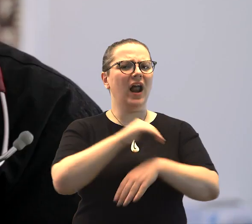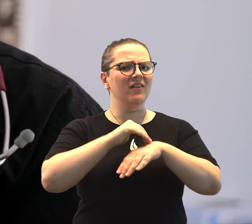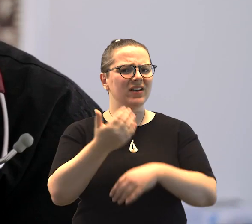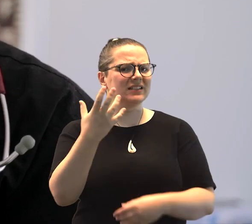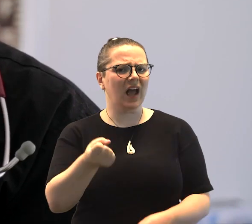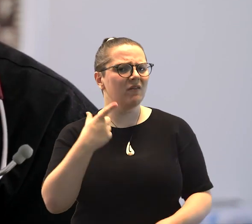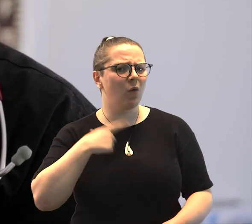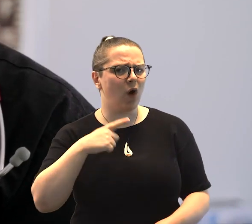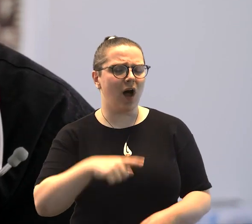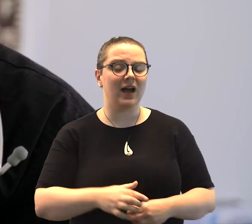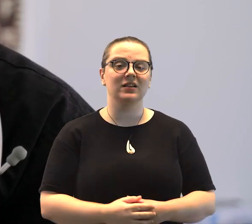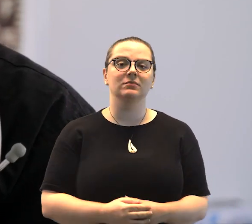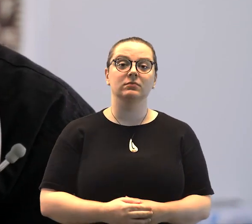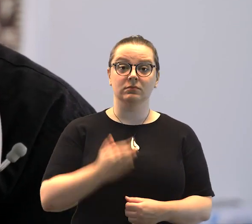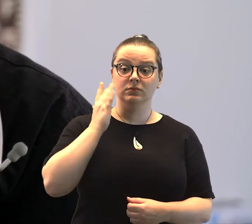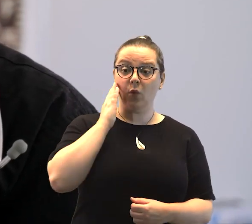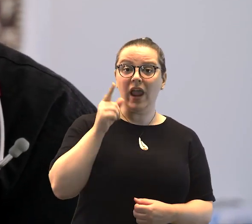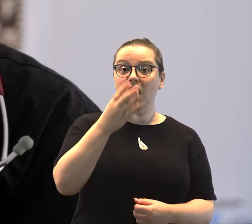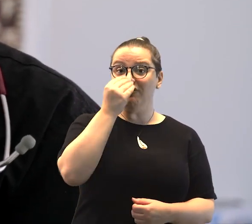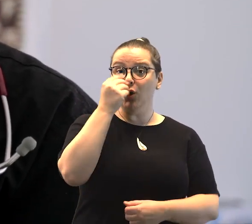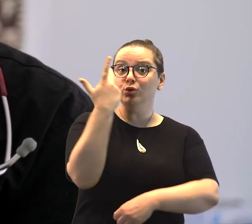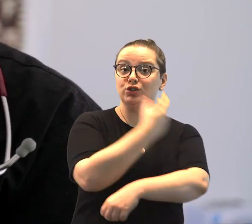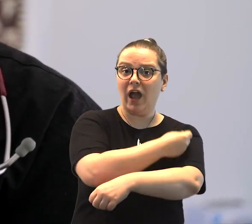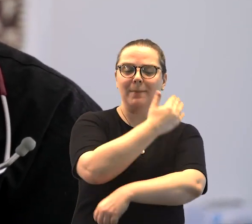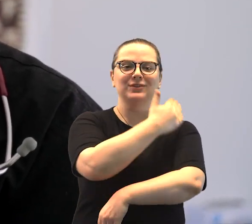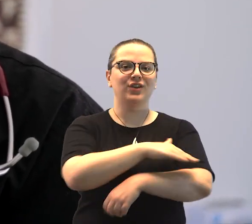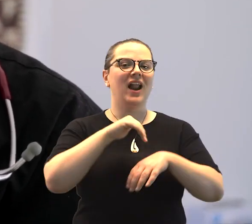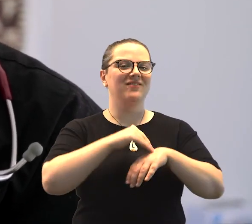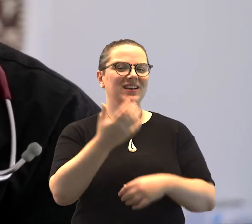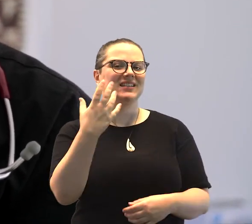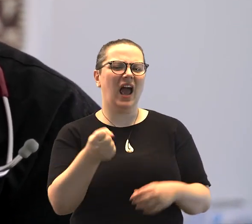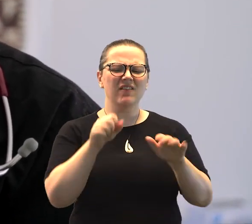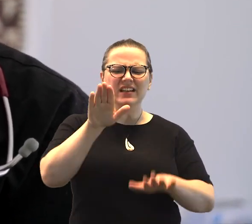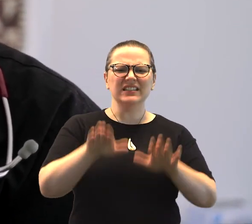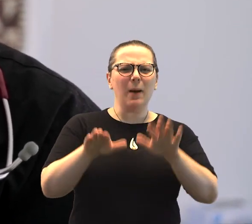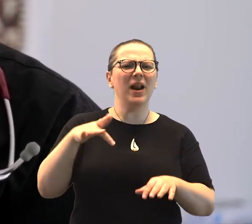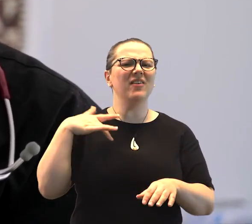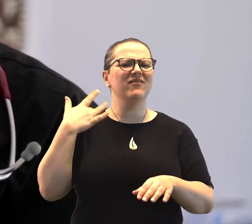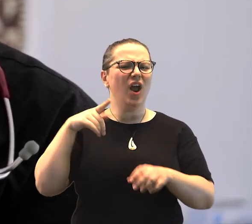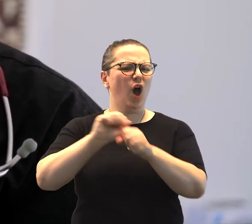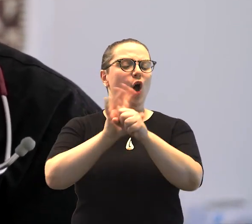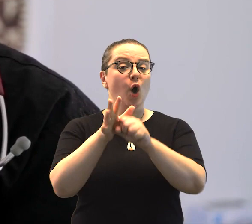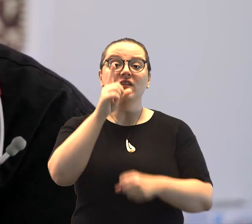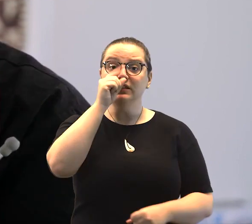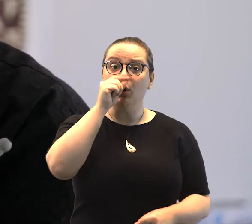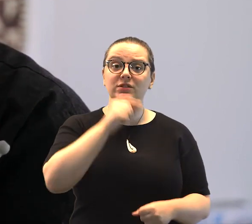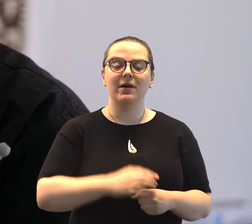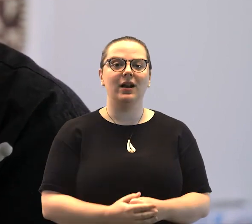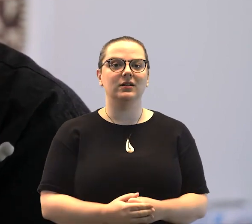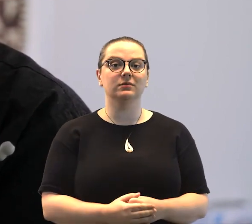There is common side effects that we have when getting the flu vaccine and actually they're pretty similar to those that we have when we have COVID-19.